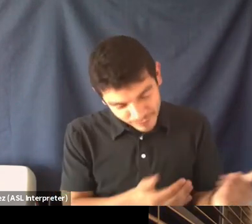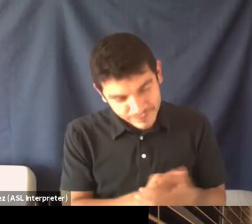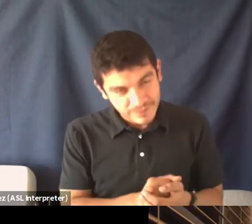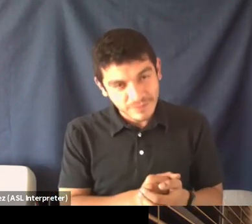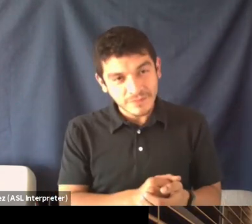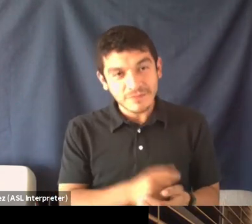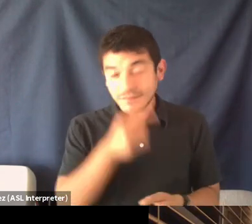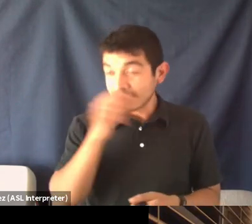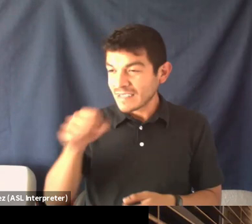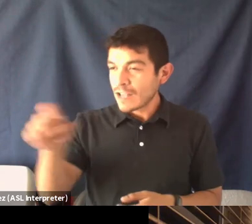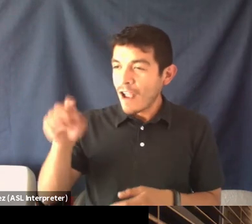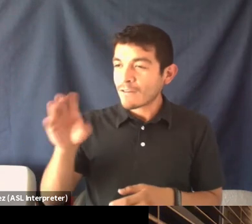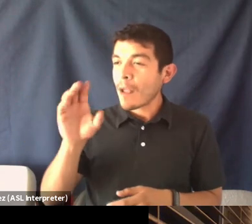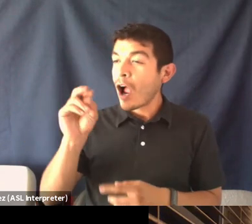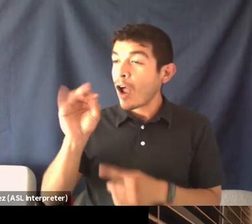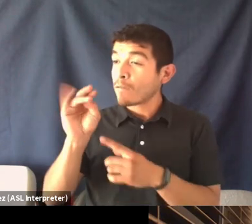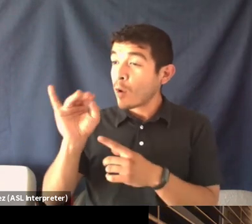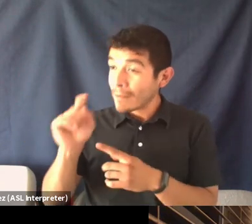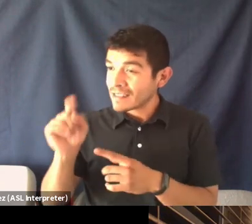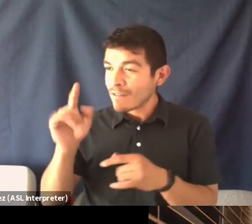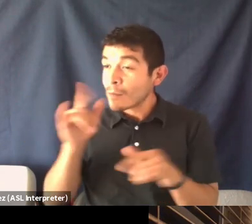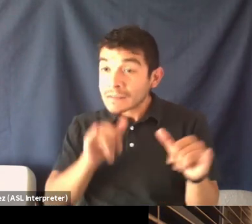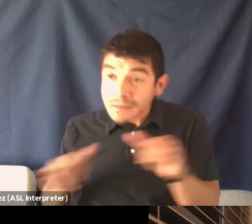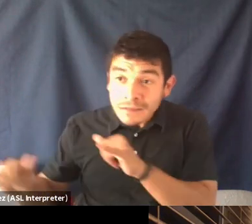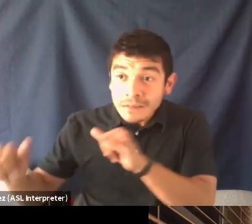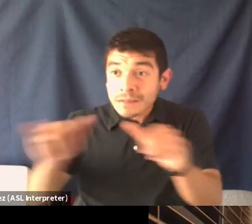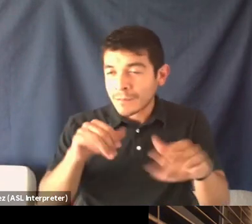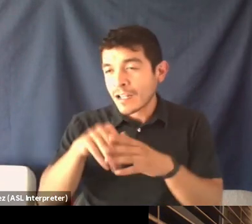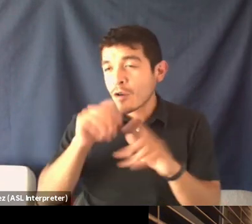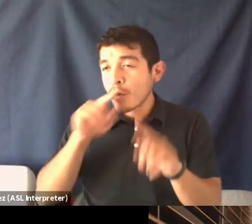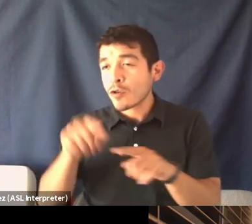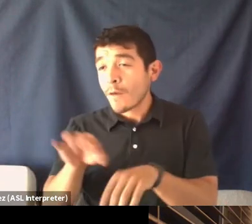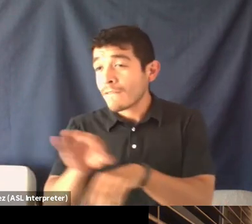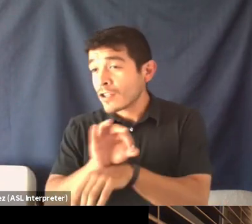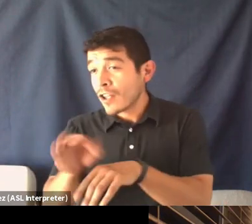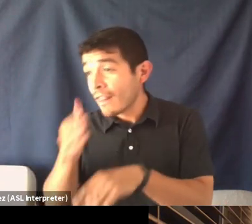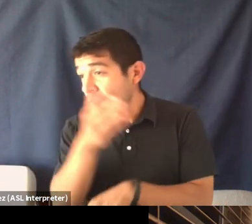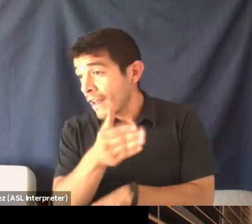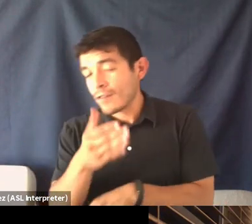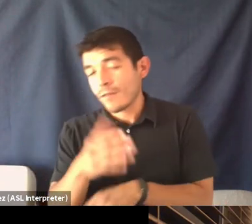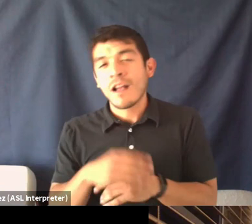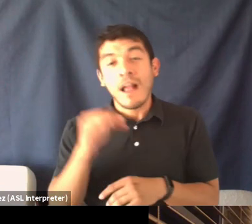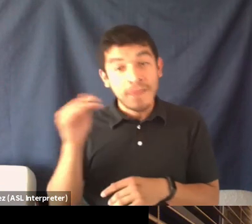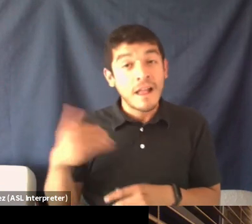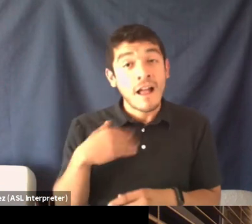in order to function there. And so there is a commentary, there is a kind of Republican conformist commentary here.